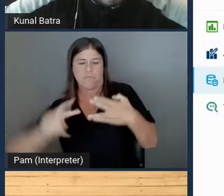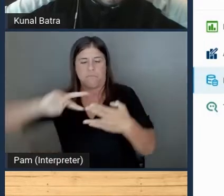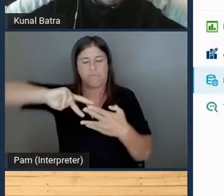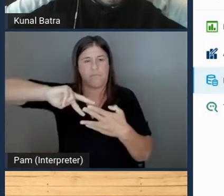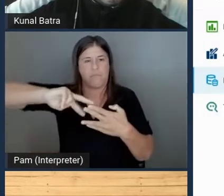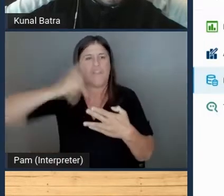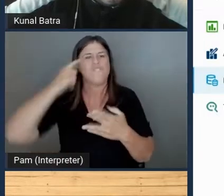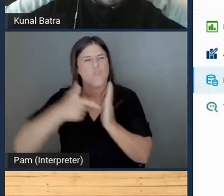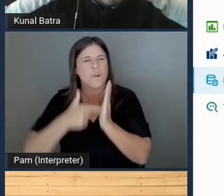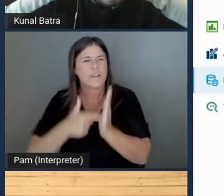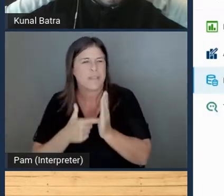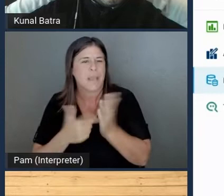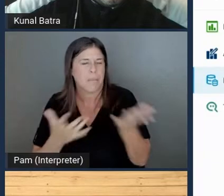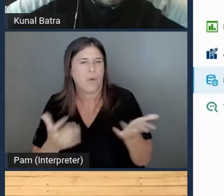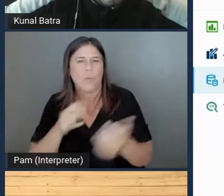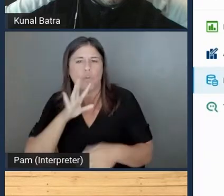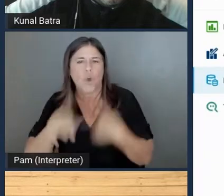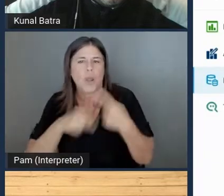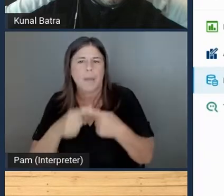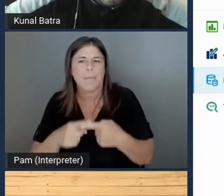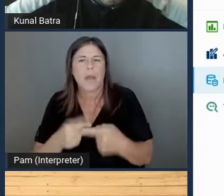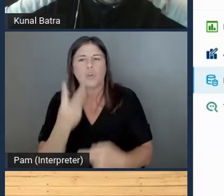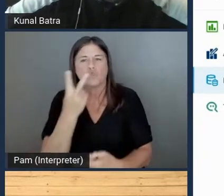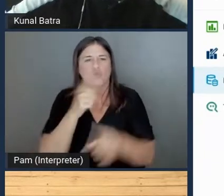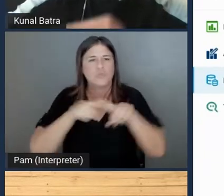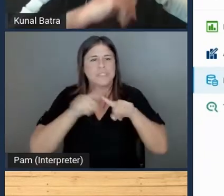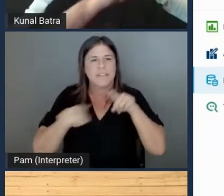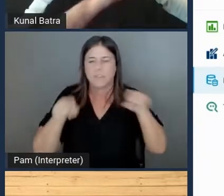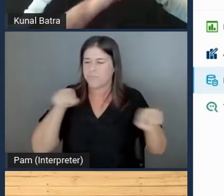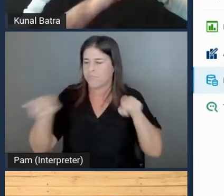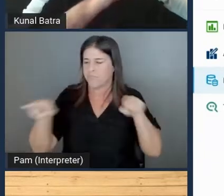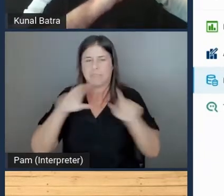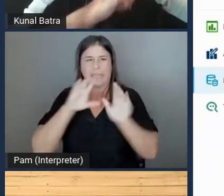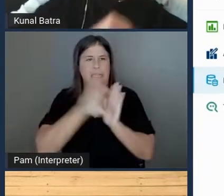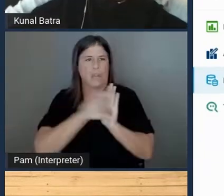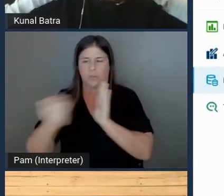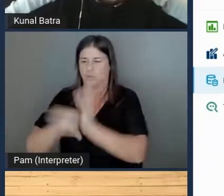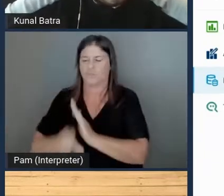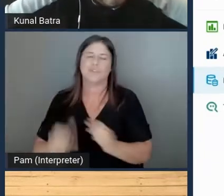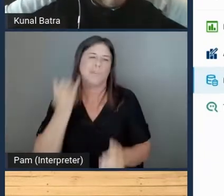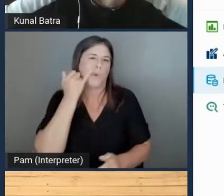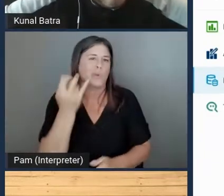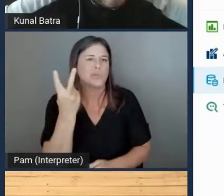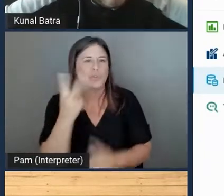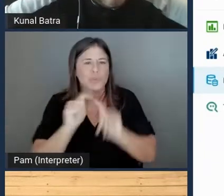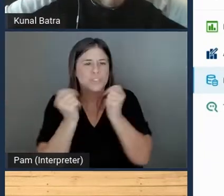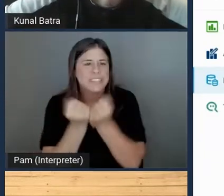And I'm talking about two personas here. So let's say there are two teams. One, I am